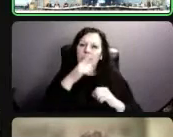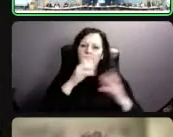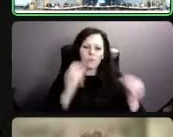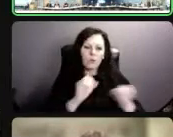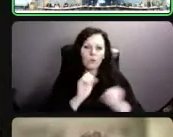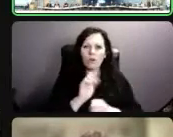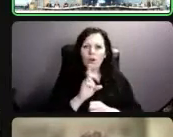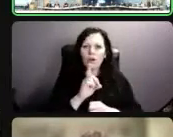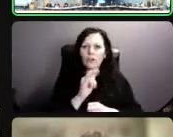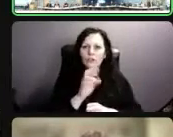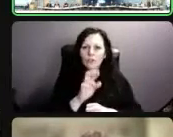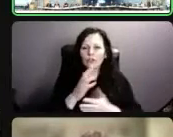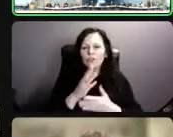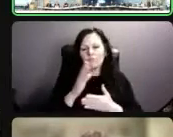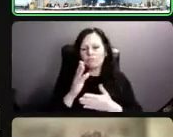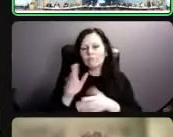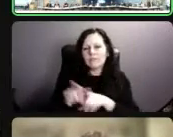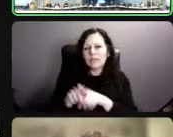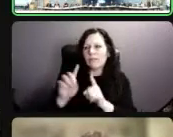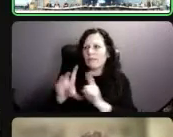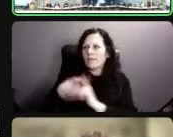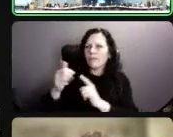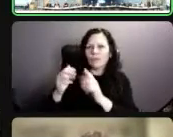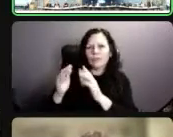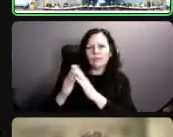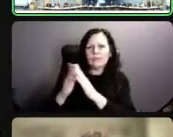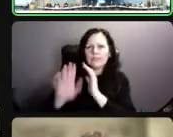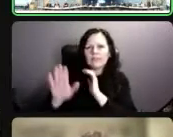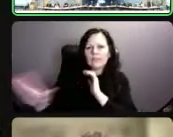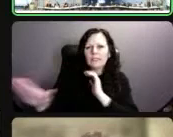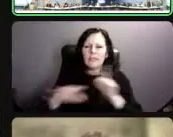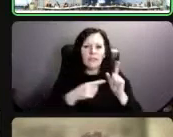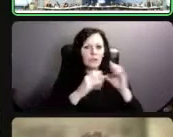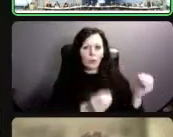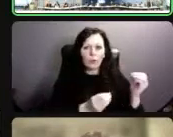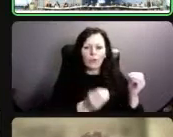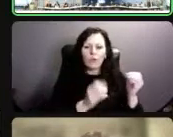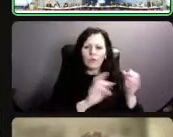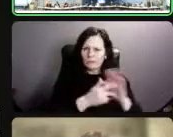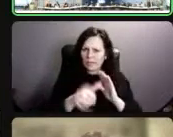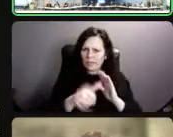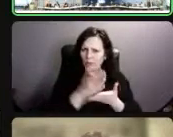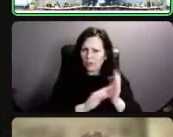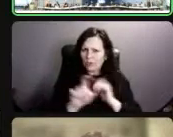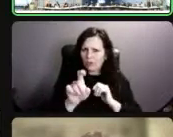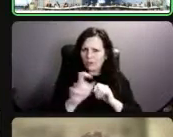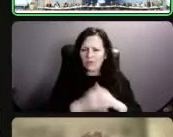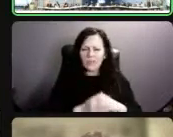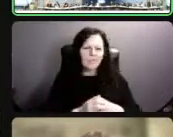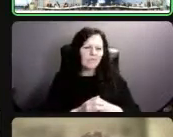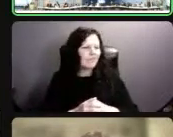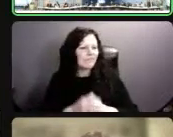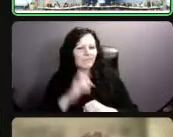STAFF WE COULD HAVE TO BEEF UP OUR OUR FINANCE DEPARTMENT BUT I'M JUST WONDERING IF THE FACT